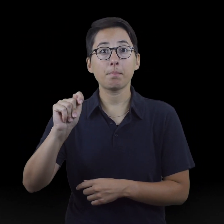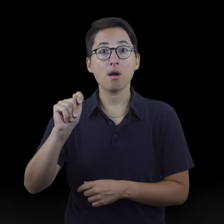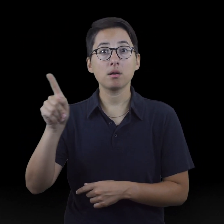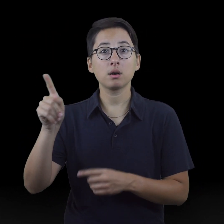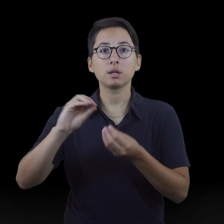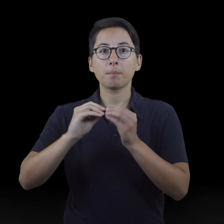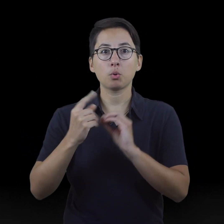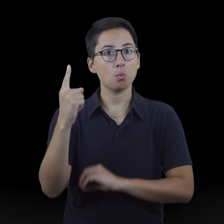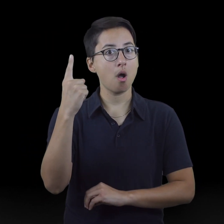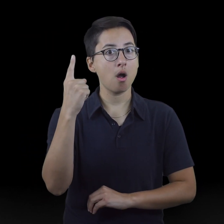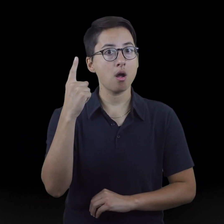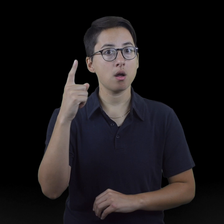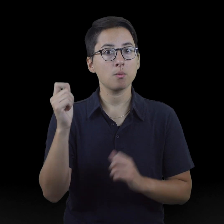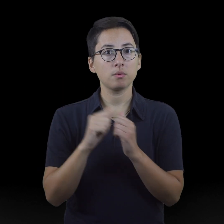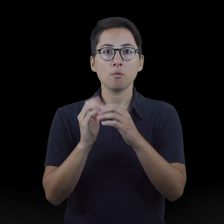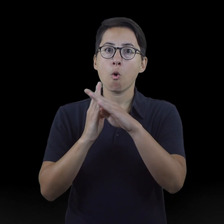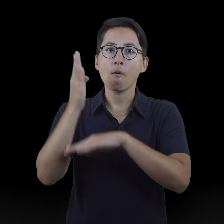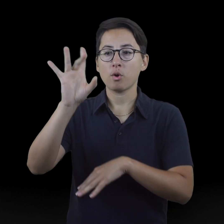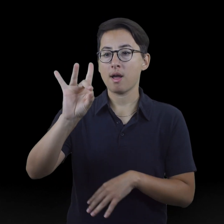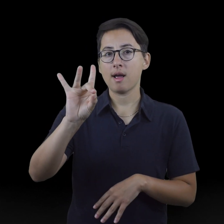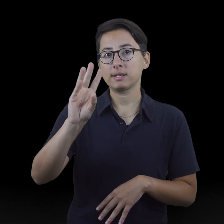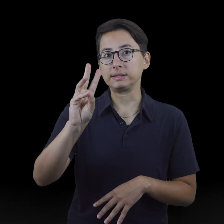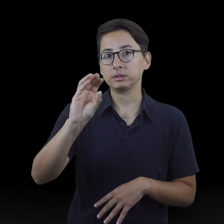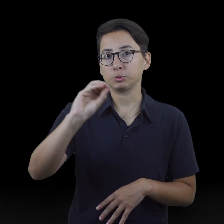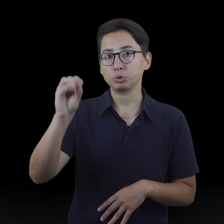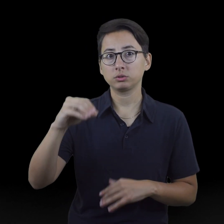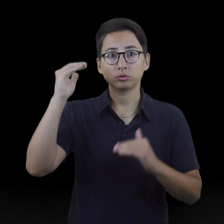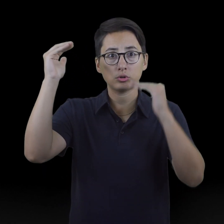Vermont leading the nation with over 86%